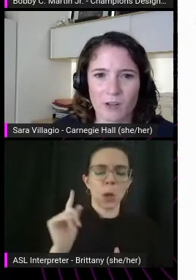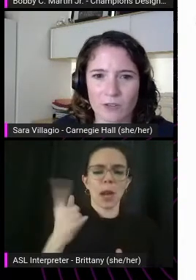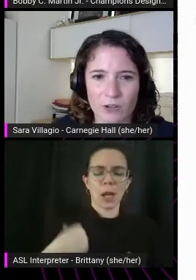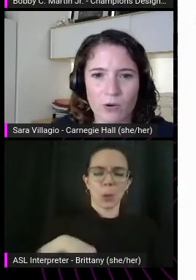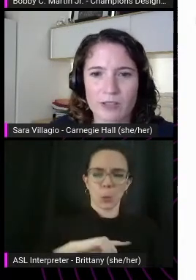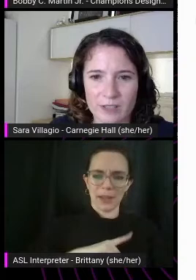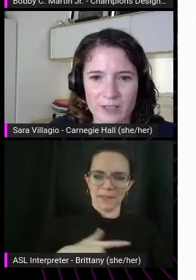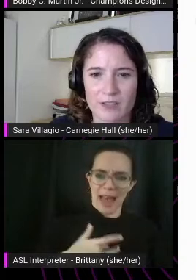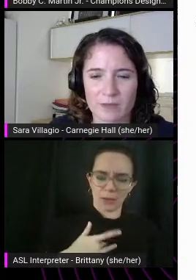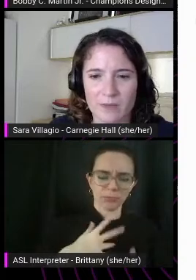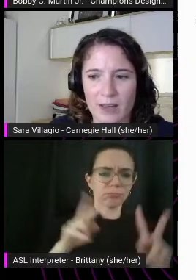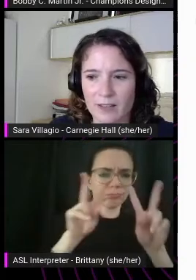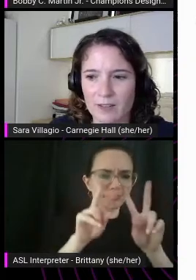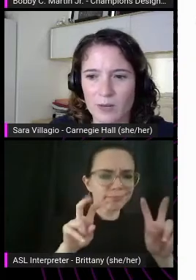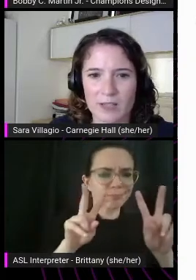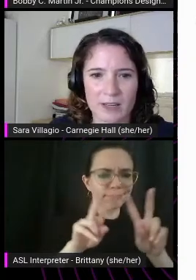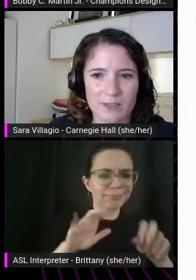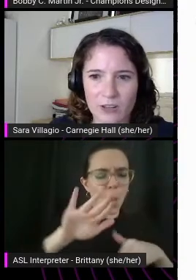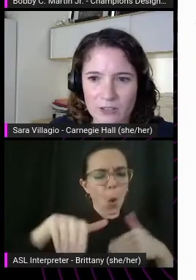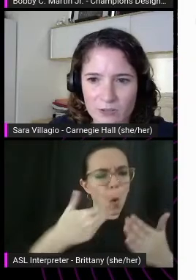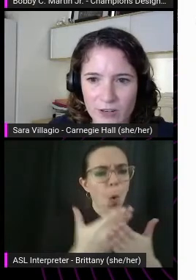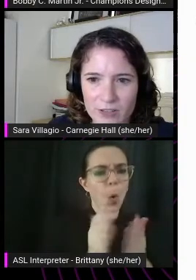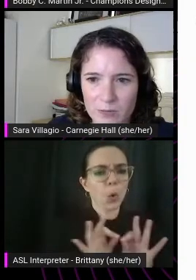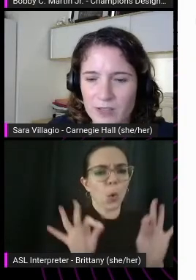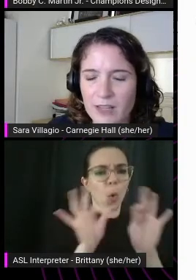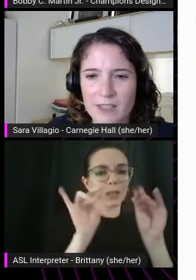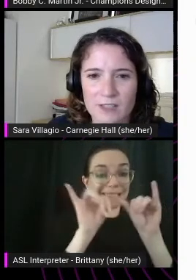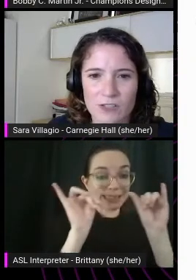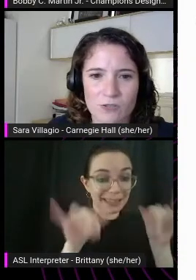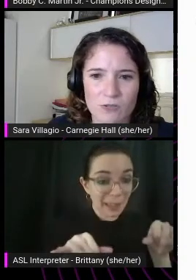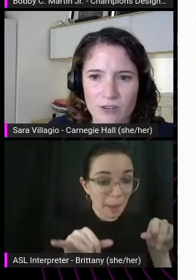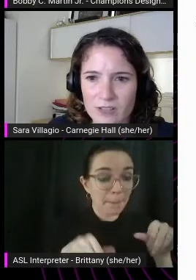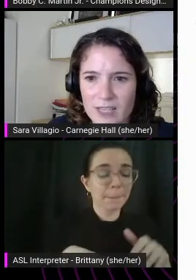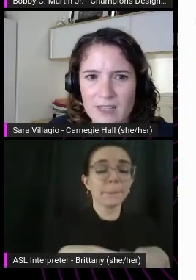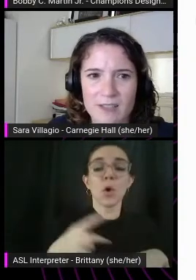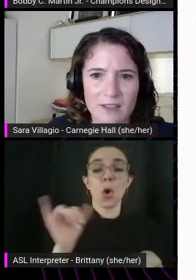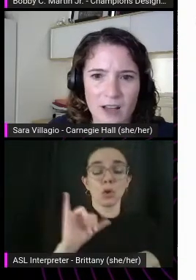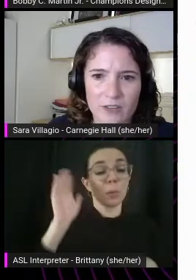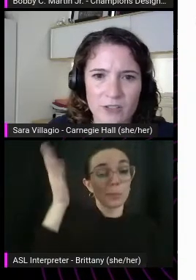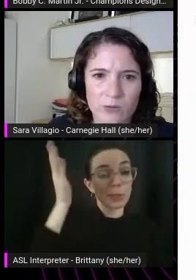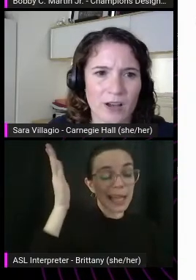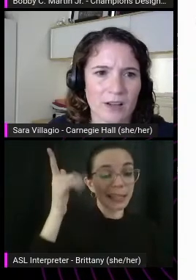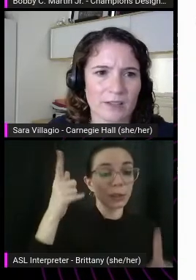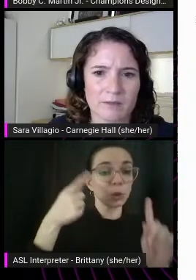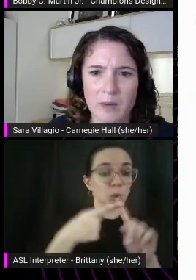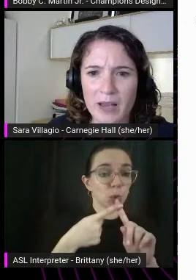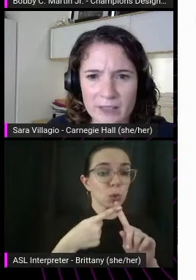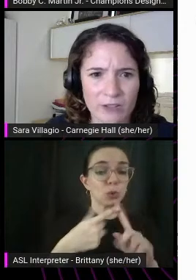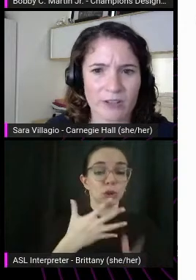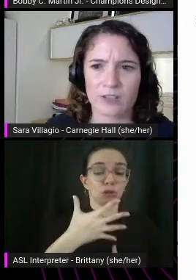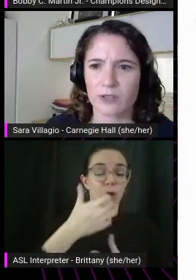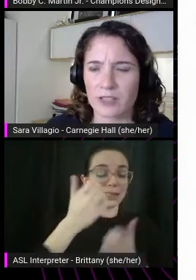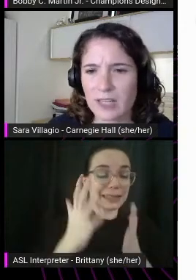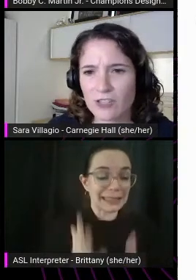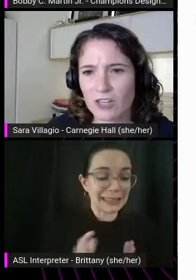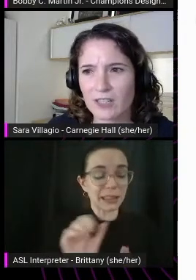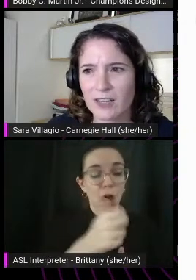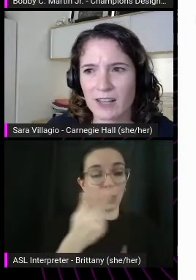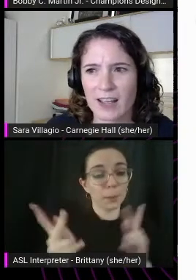the core system. And we'd even gone so far as to present it to trustees and to others. We've gotten buy-in across the organization